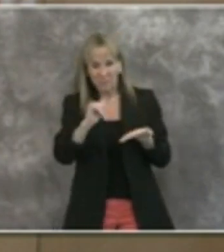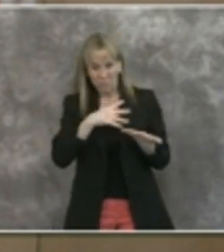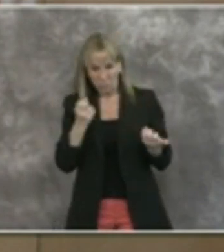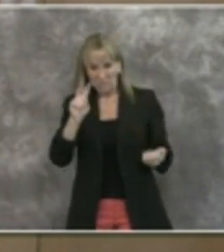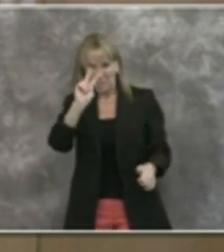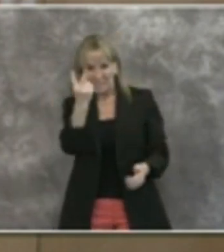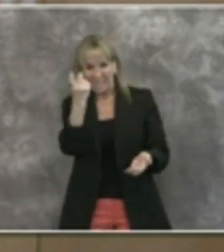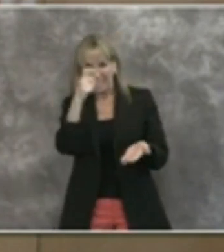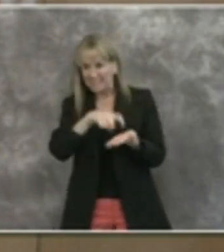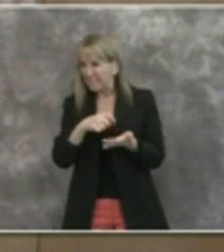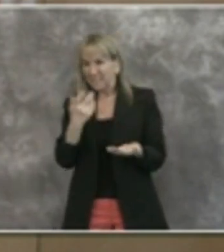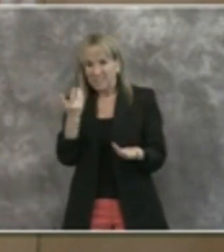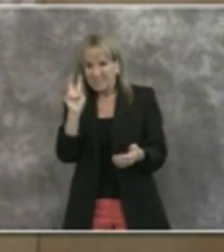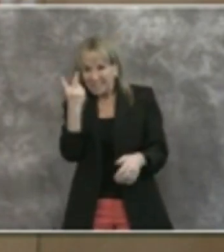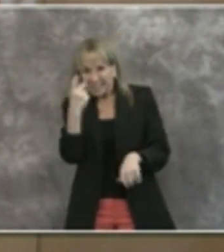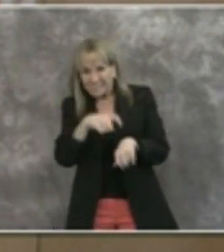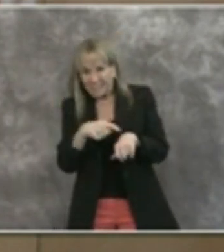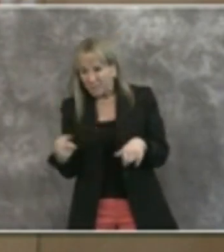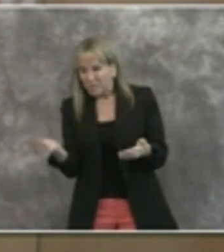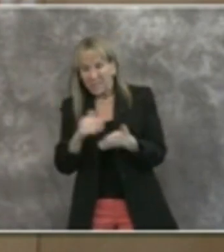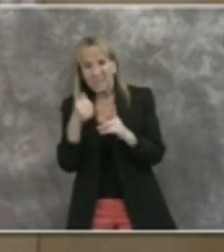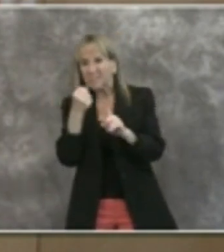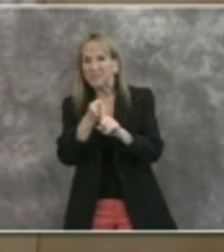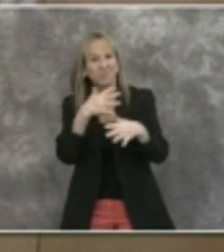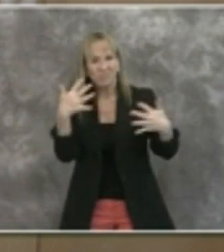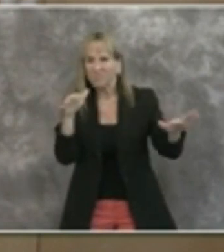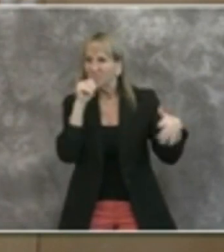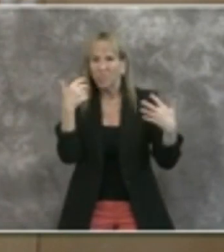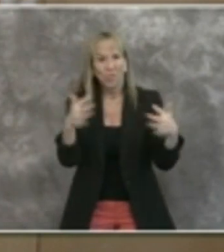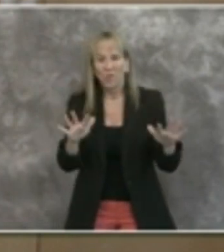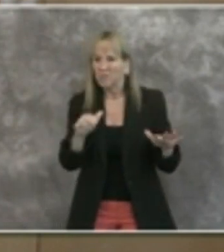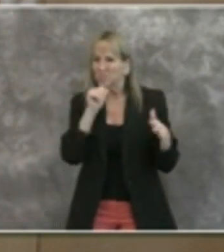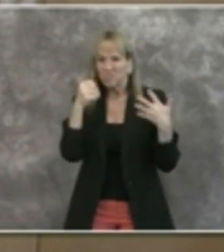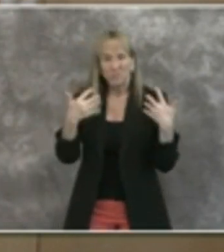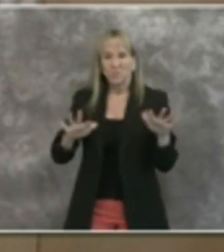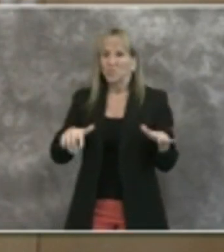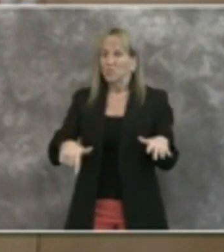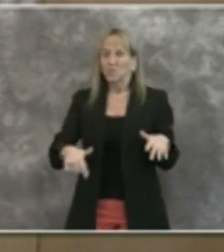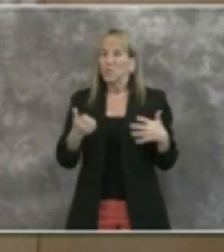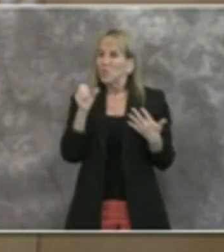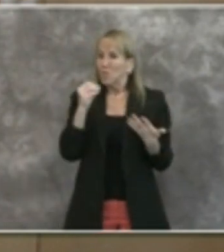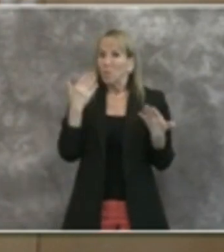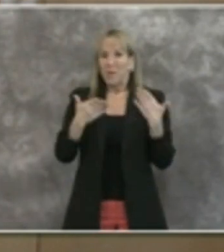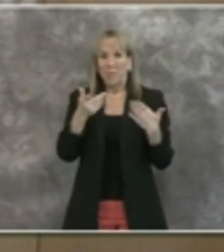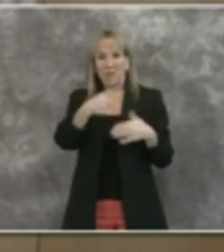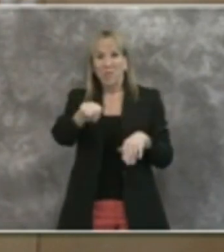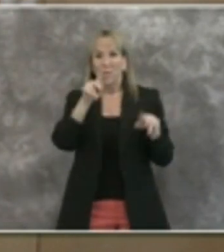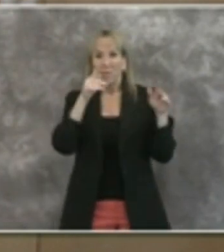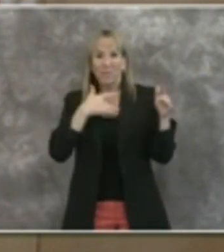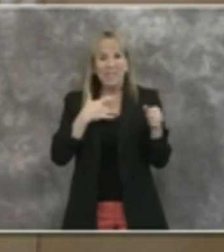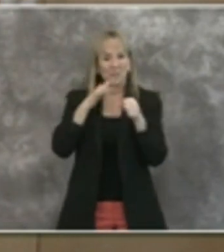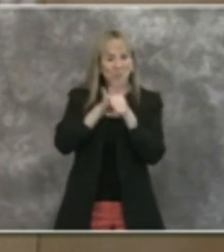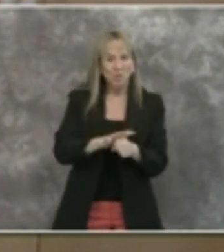JURISDICTIONS NOT FOLLOW SUIT AND OPENED UP TOO FAST AND THERE WAS A SECOND WAIT AND DO WE DO NOT WANT TO HAVE A